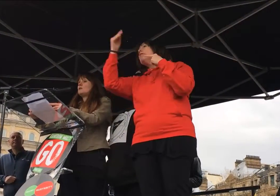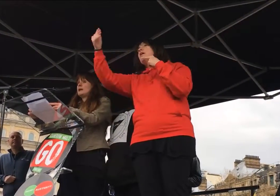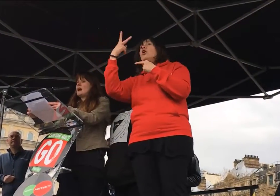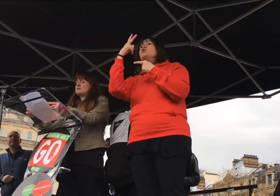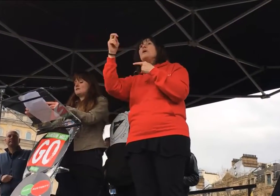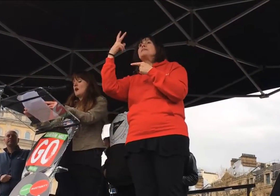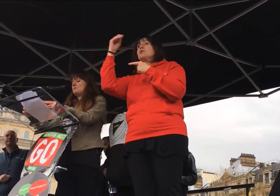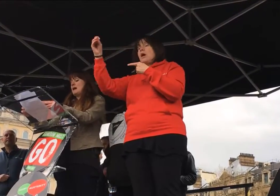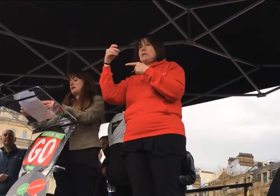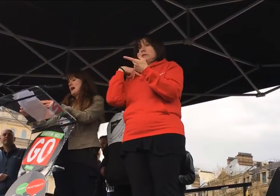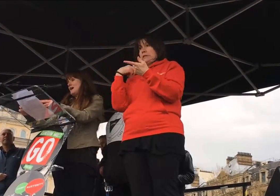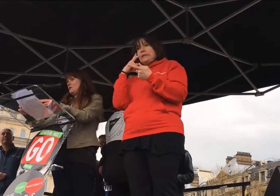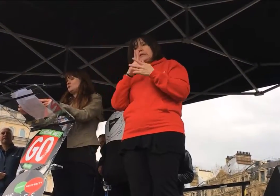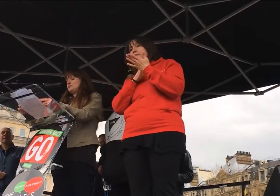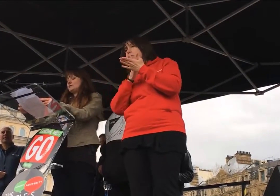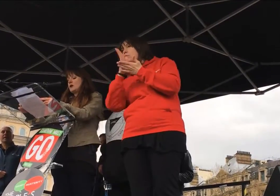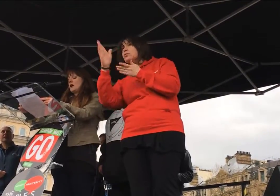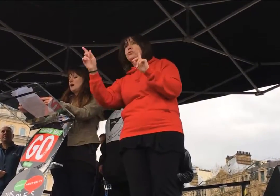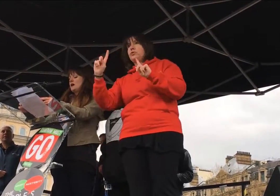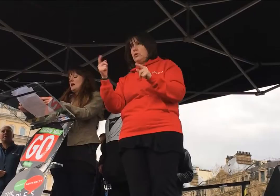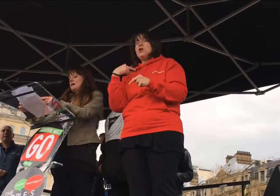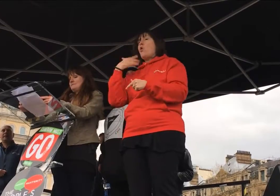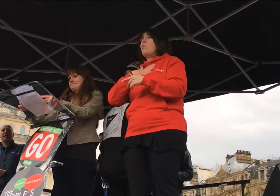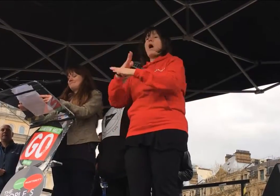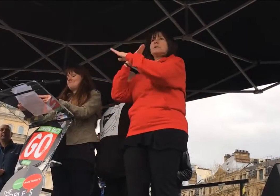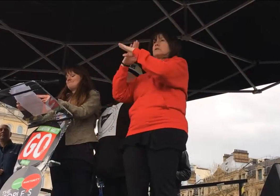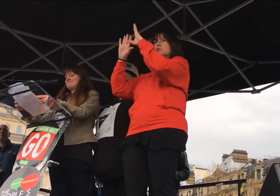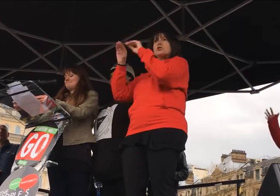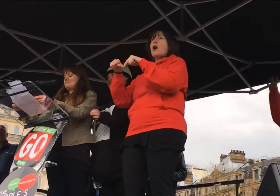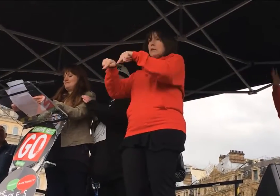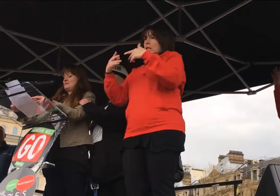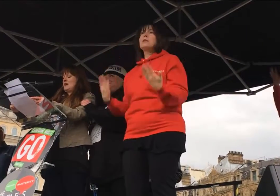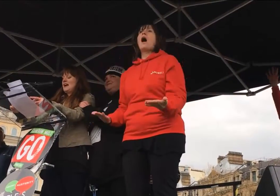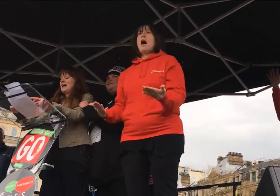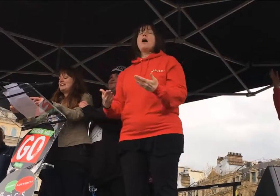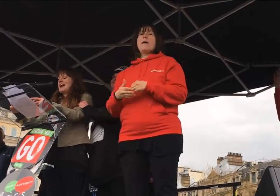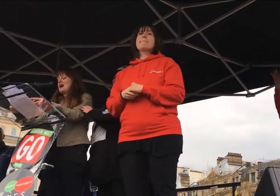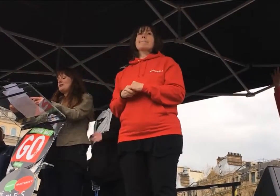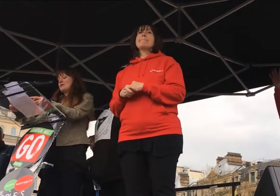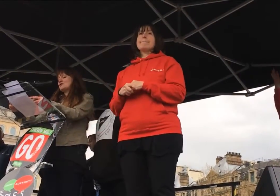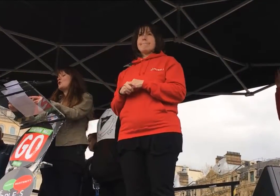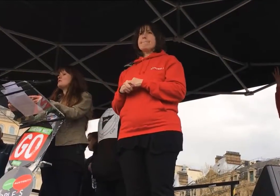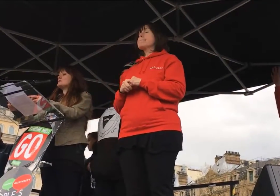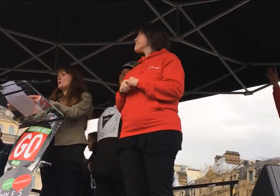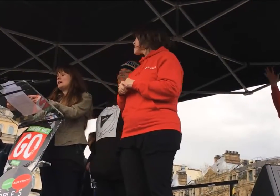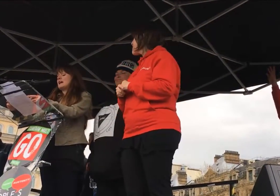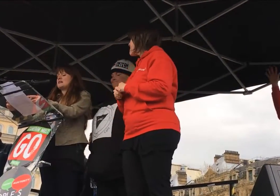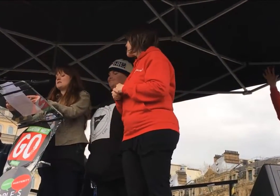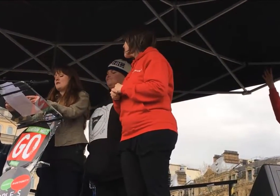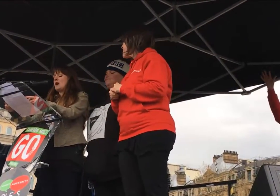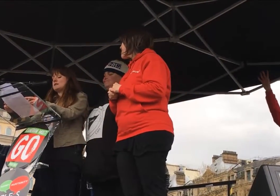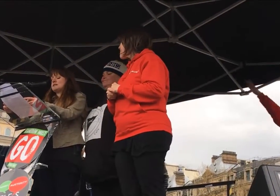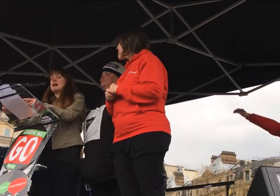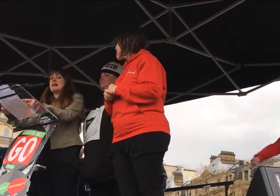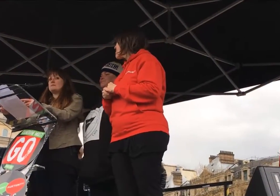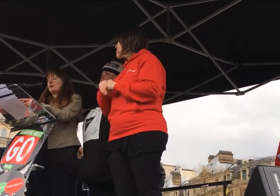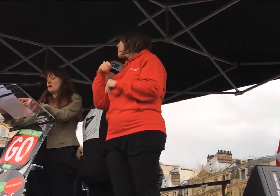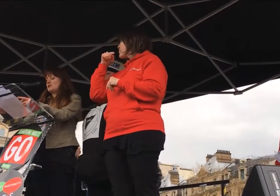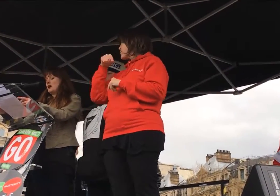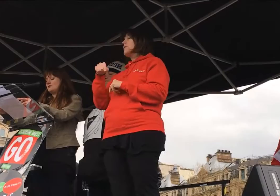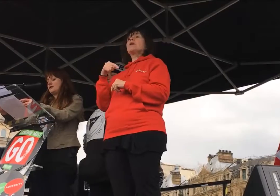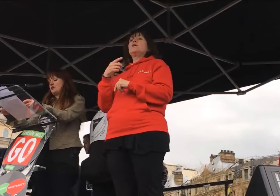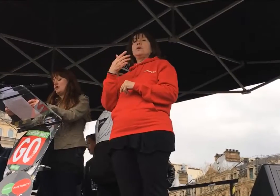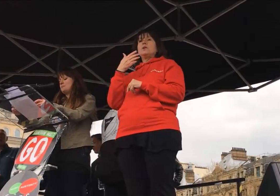for 2020, to get the Tories out, we have to fight back now. .